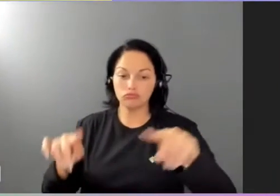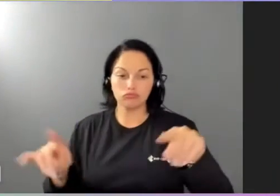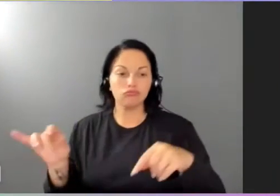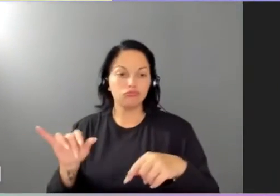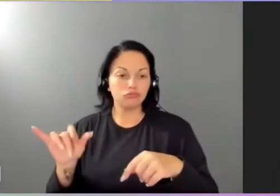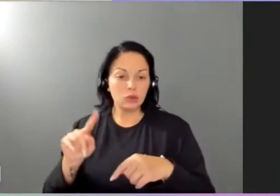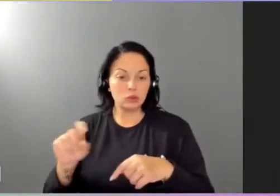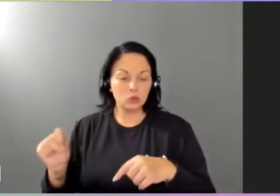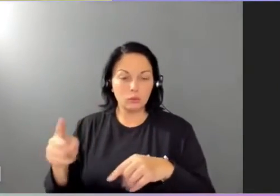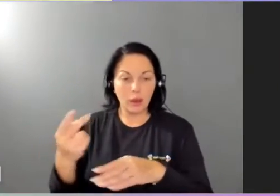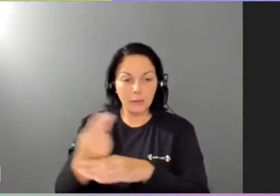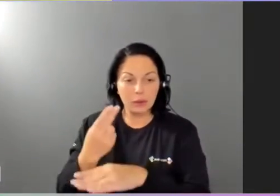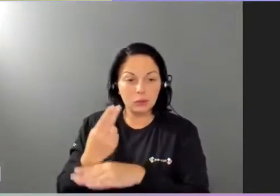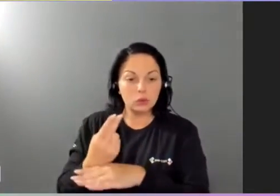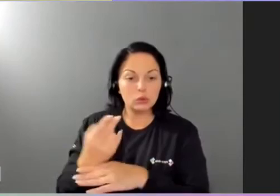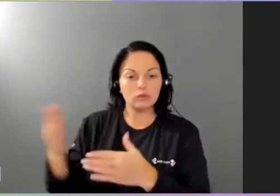to grow and improve.